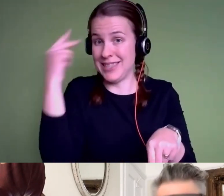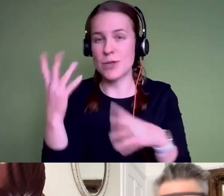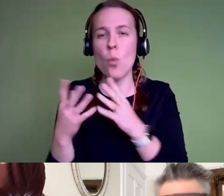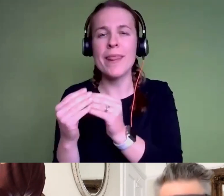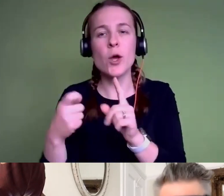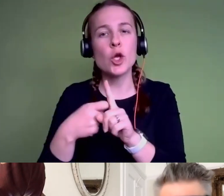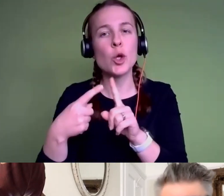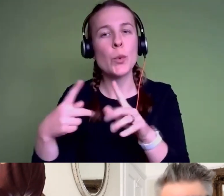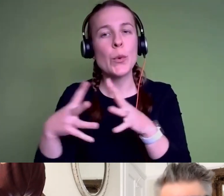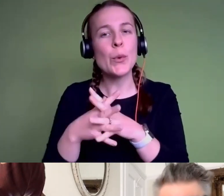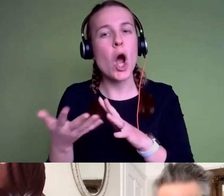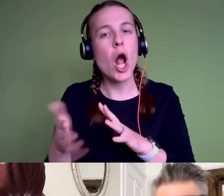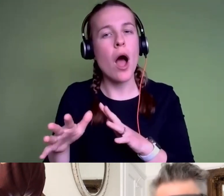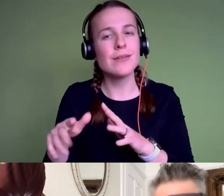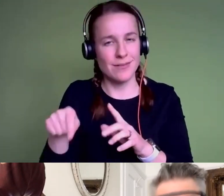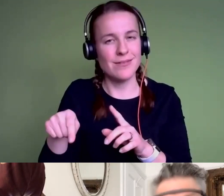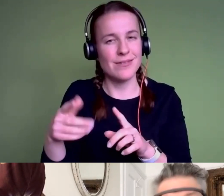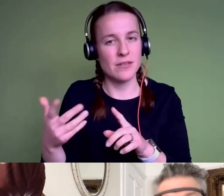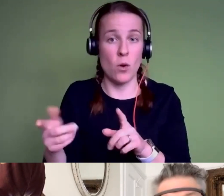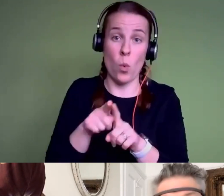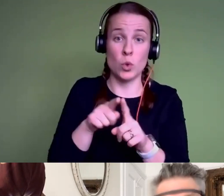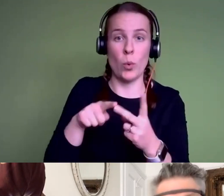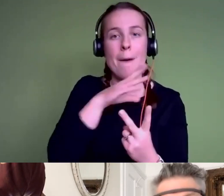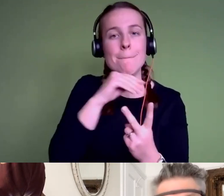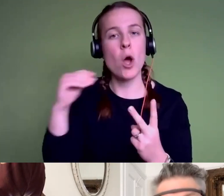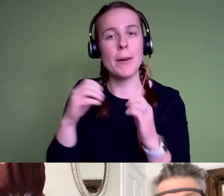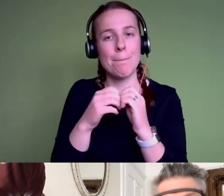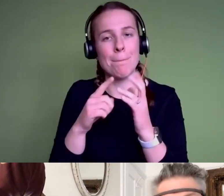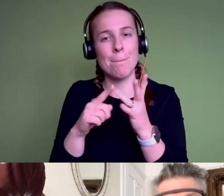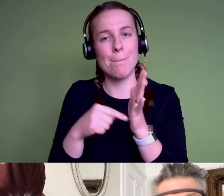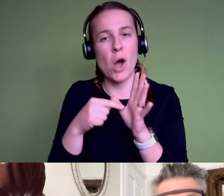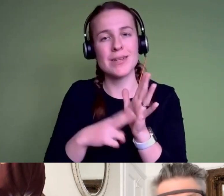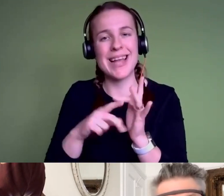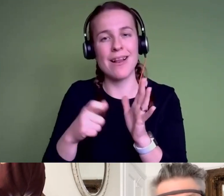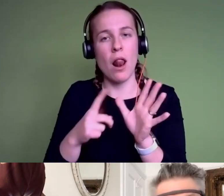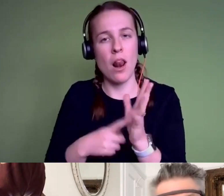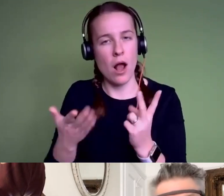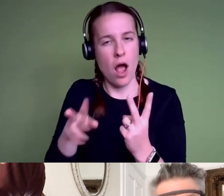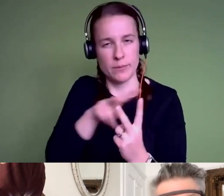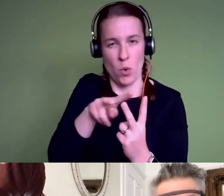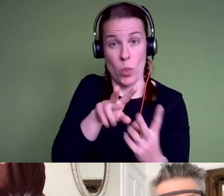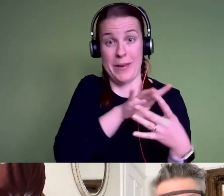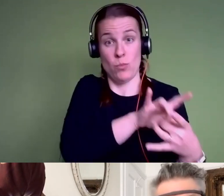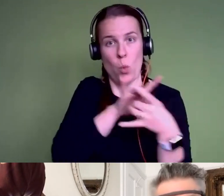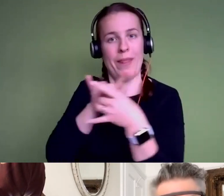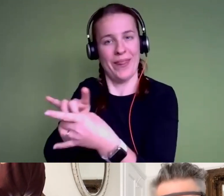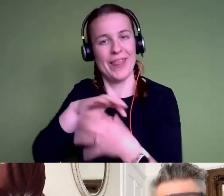worked, we have delivered internal garden at Sense with G gardens, a few years